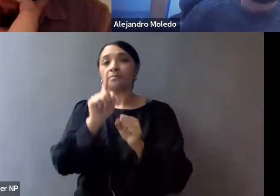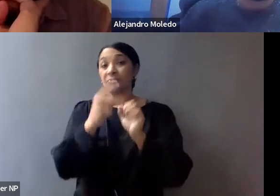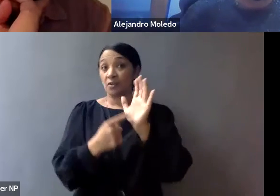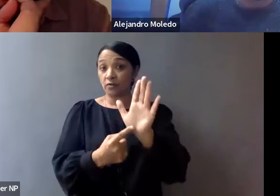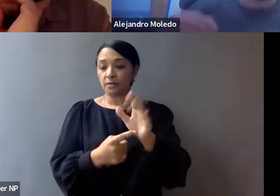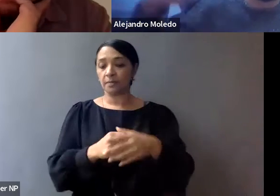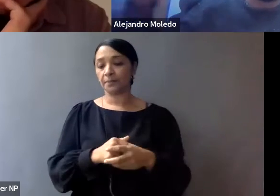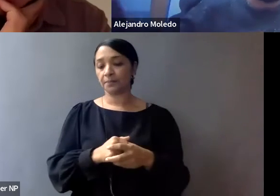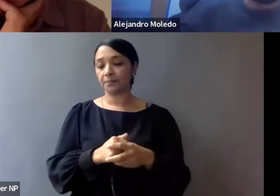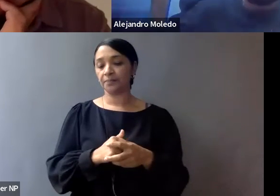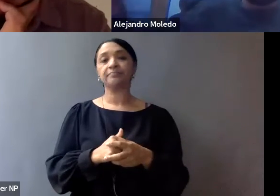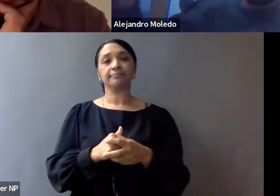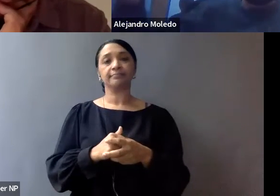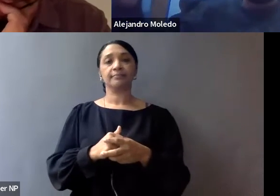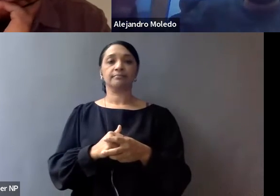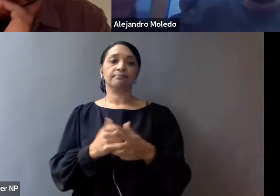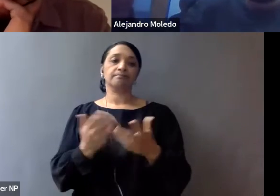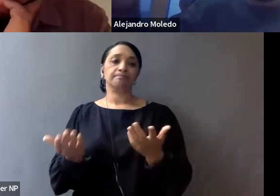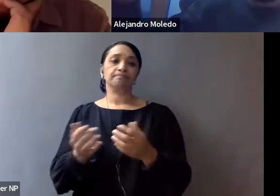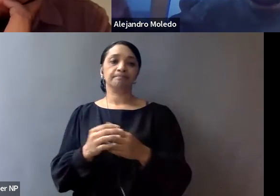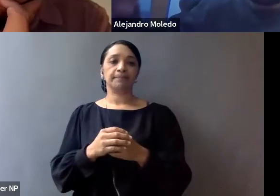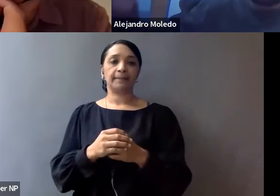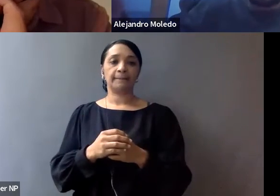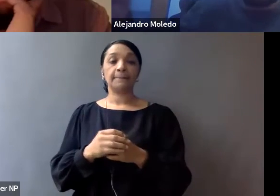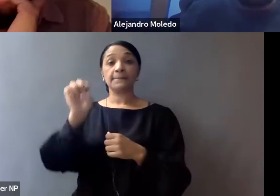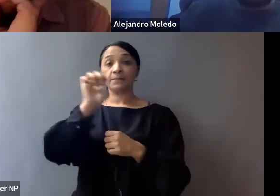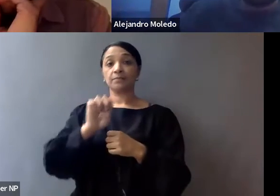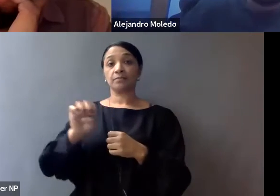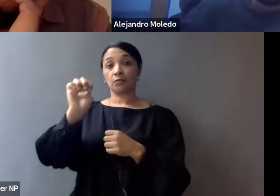Let's say a European Disability Card holder